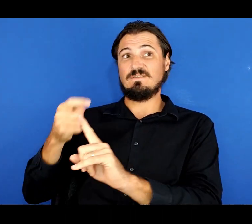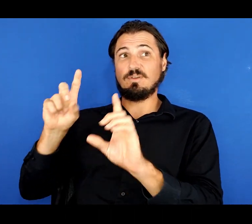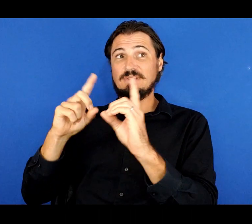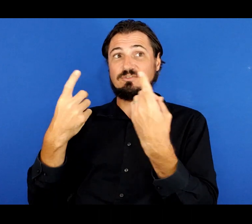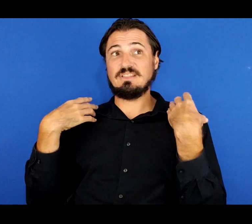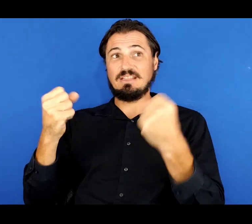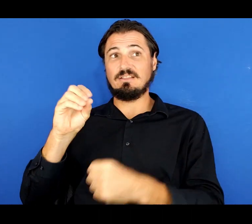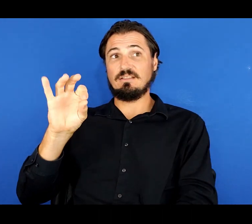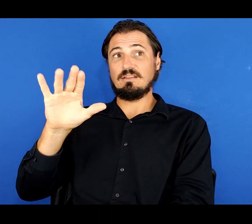Thank you, Mayor